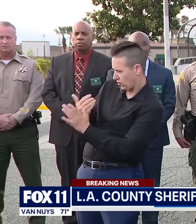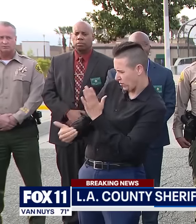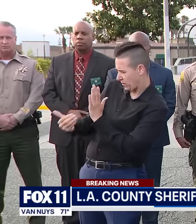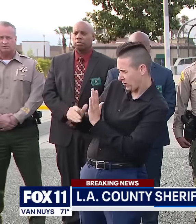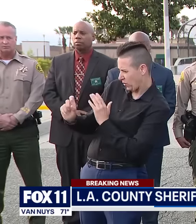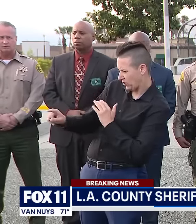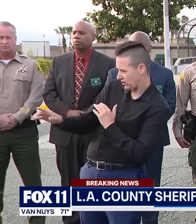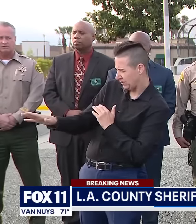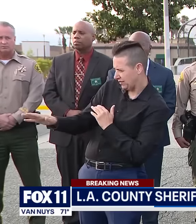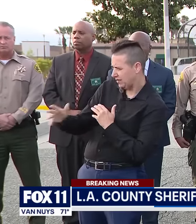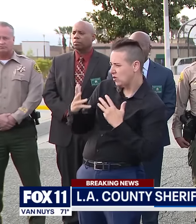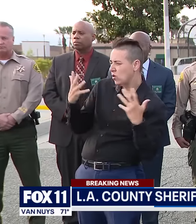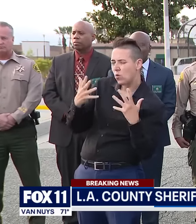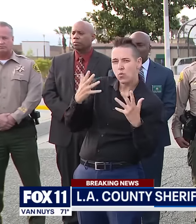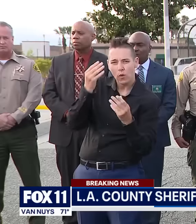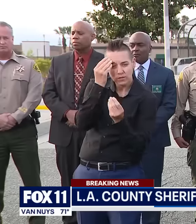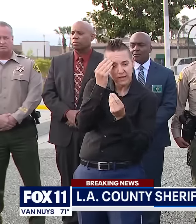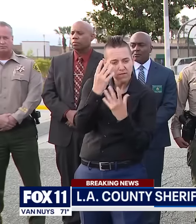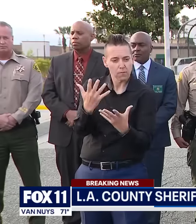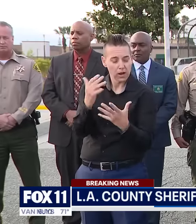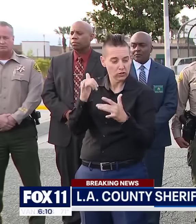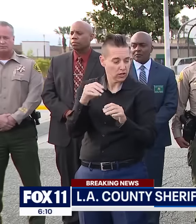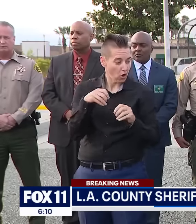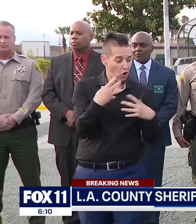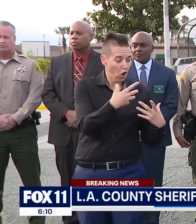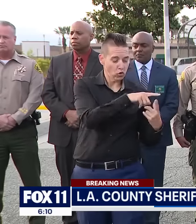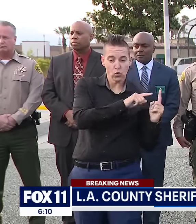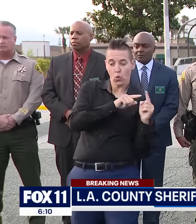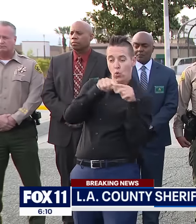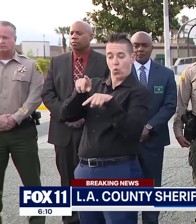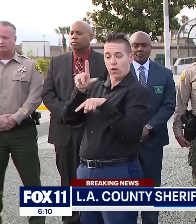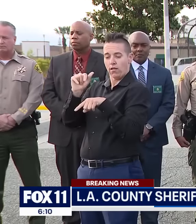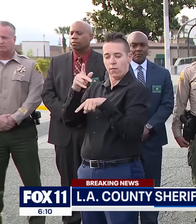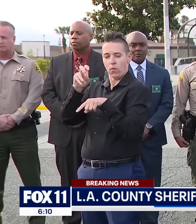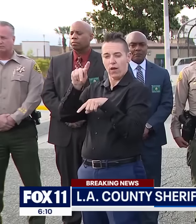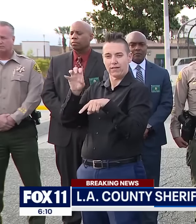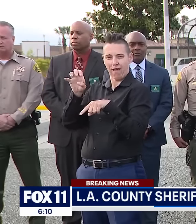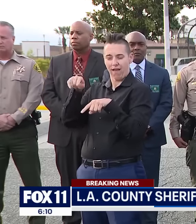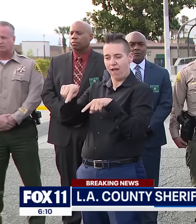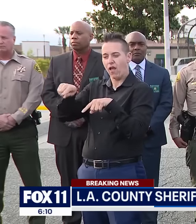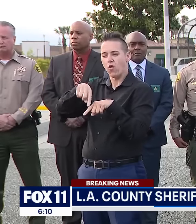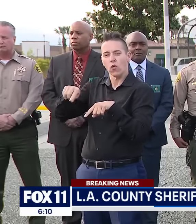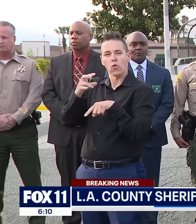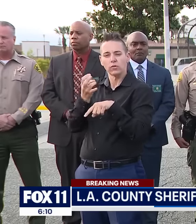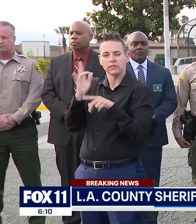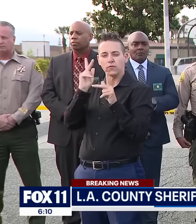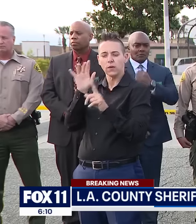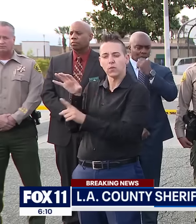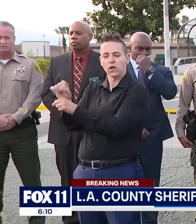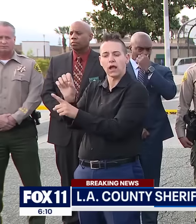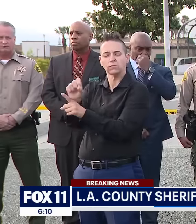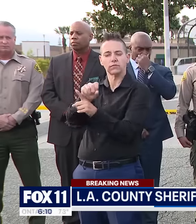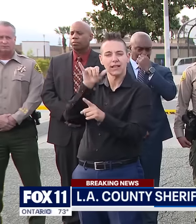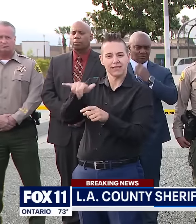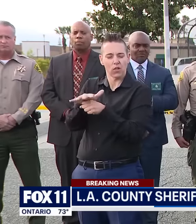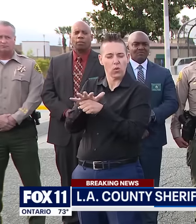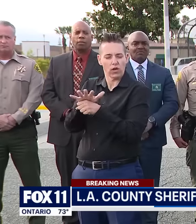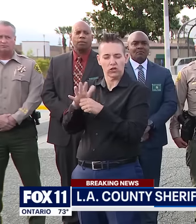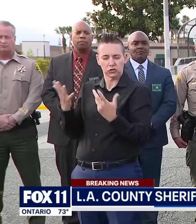uniform. And his assignment for today was he was going to training. What was the Intel that led you to the La Puente location? And what can you tell